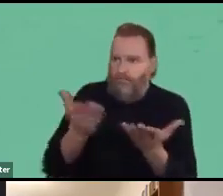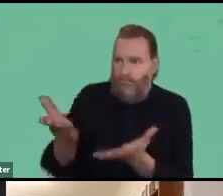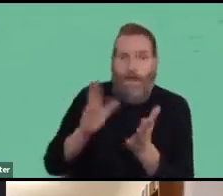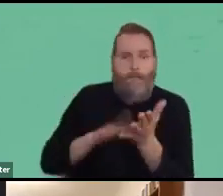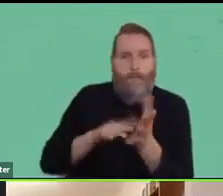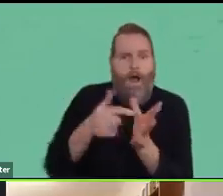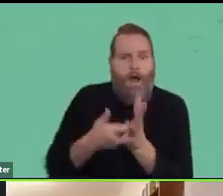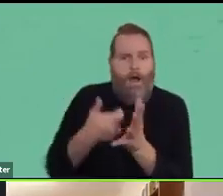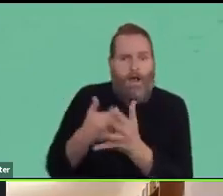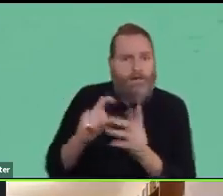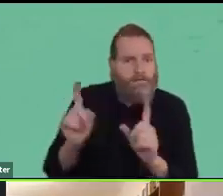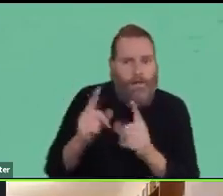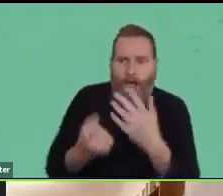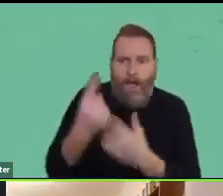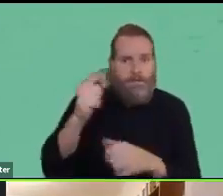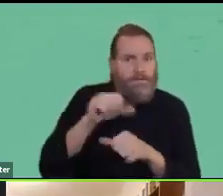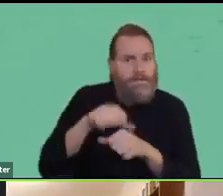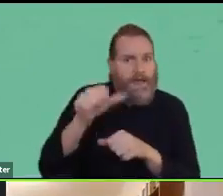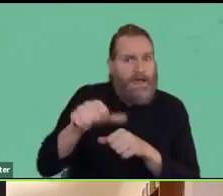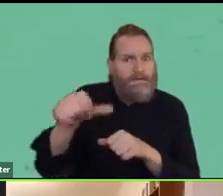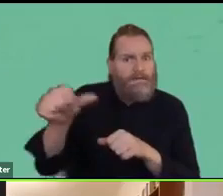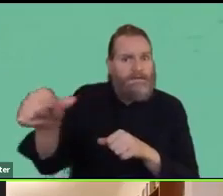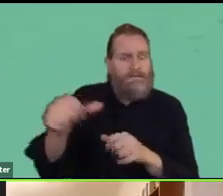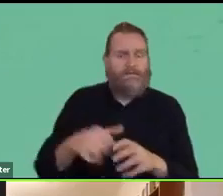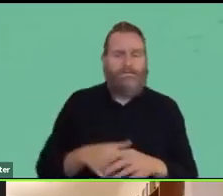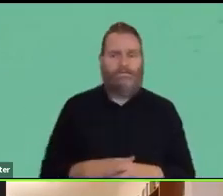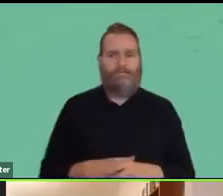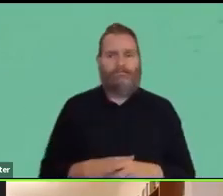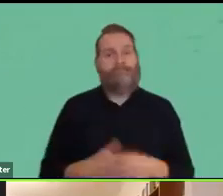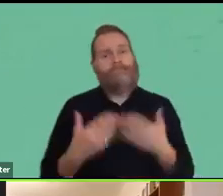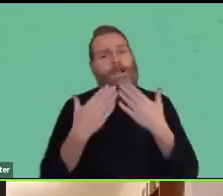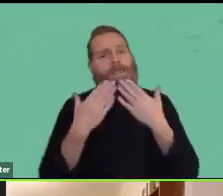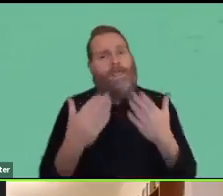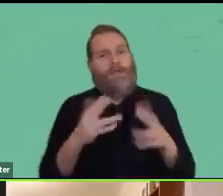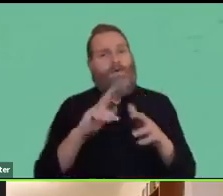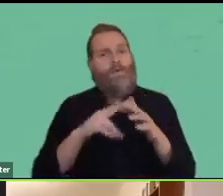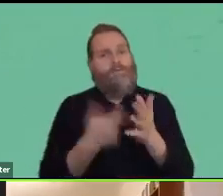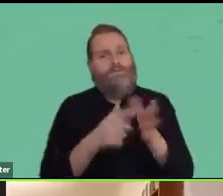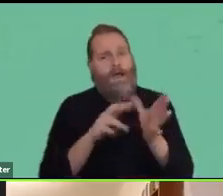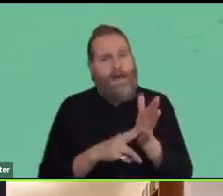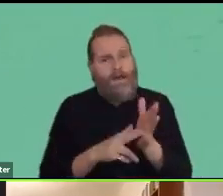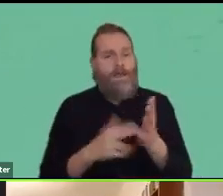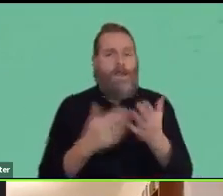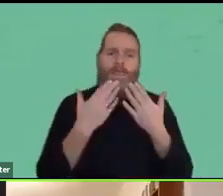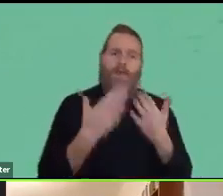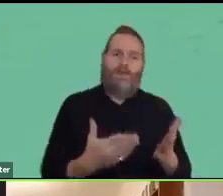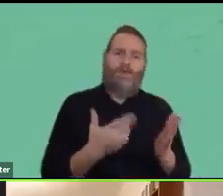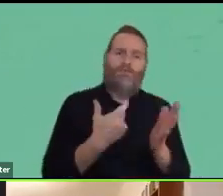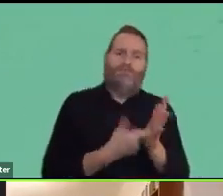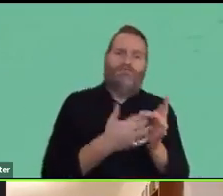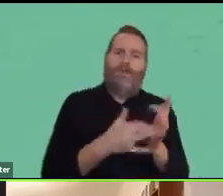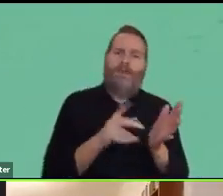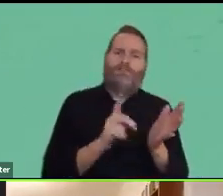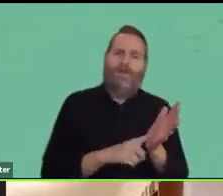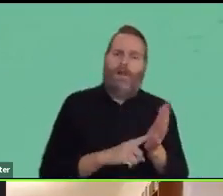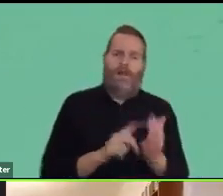Well thanks very much Fran and um thanks very much to Rachel as well I think I would just want to pay